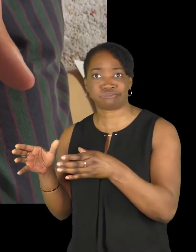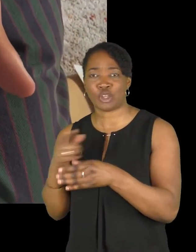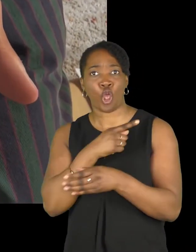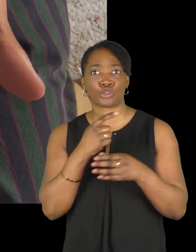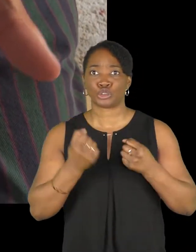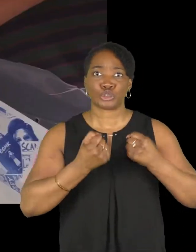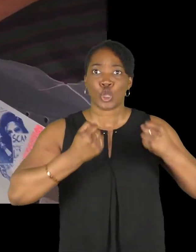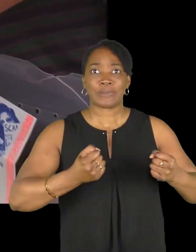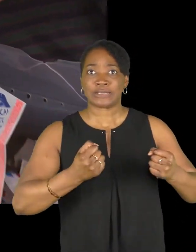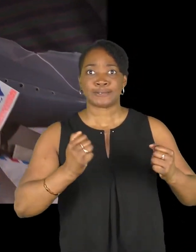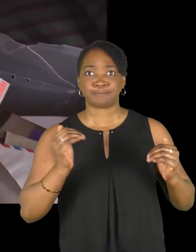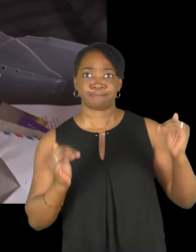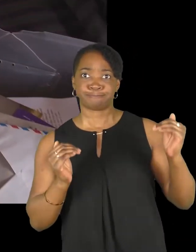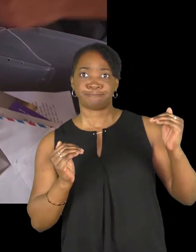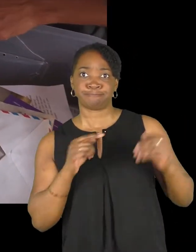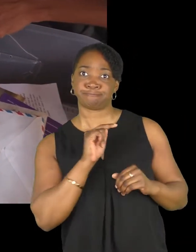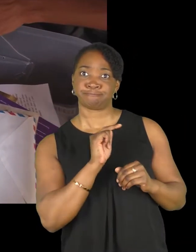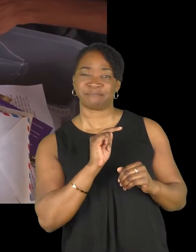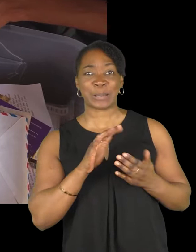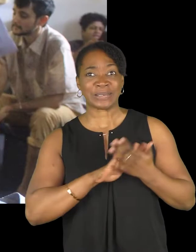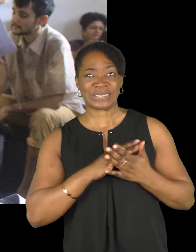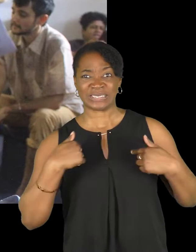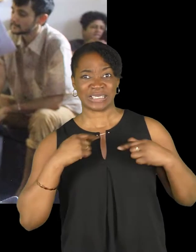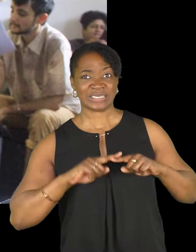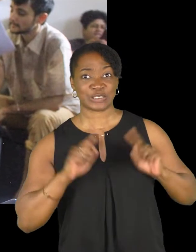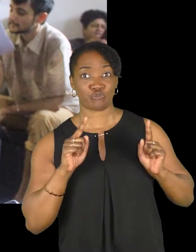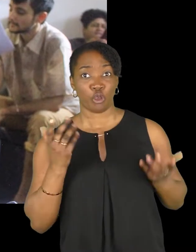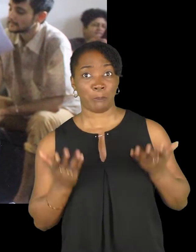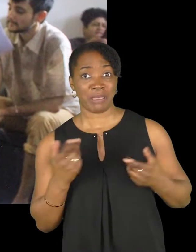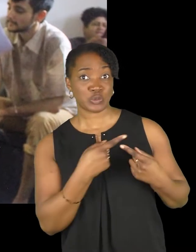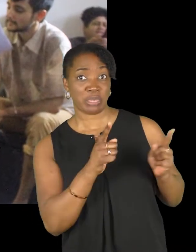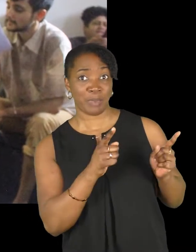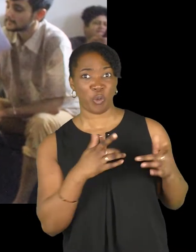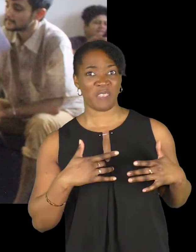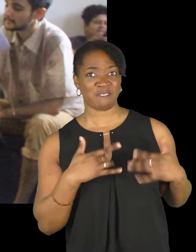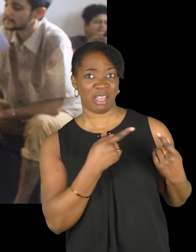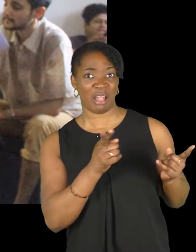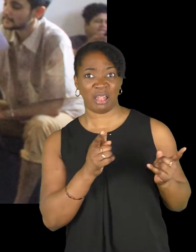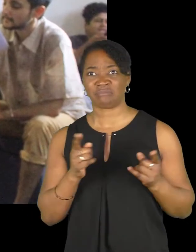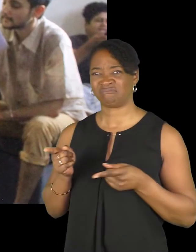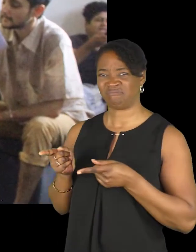hegemonic system that produces art, which means I just do things differently or unexpectedly in